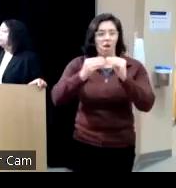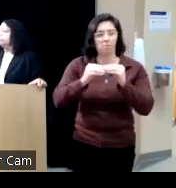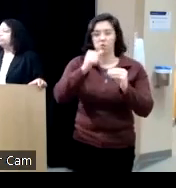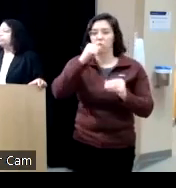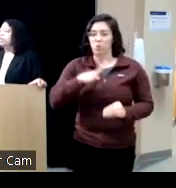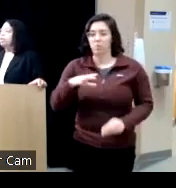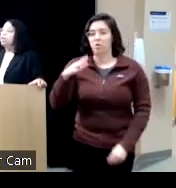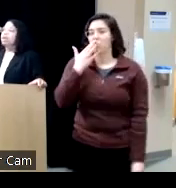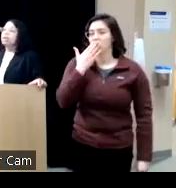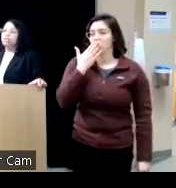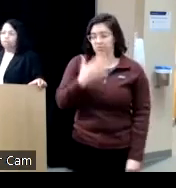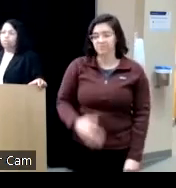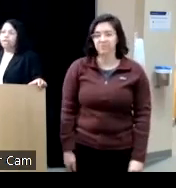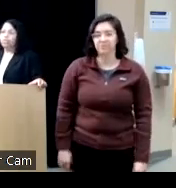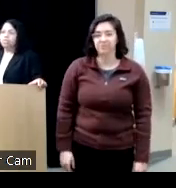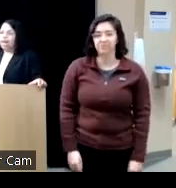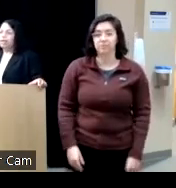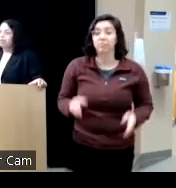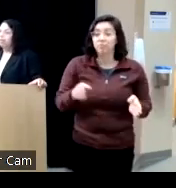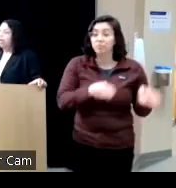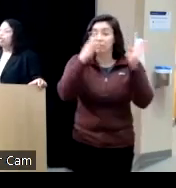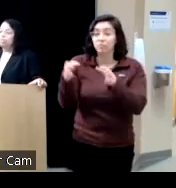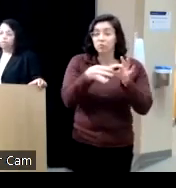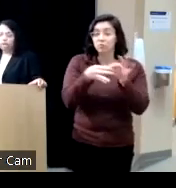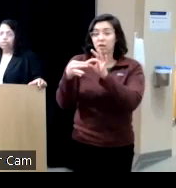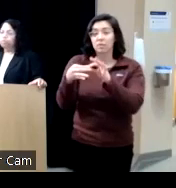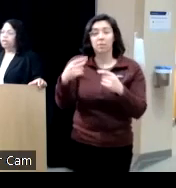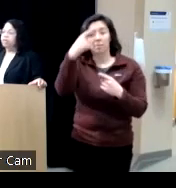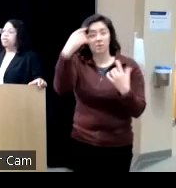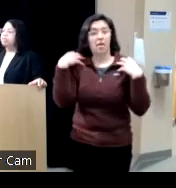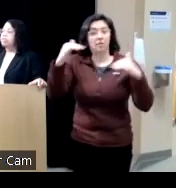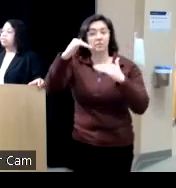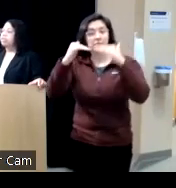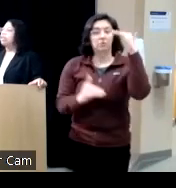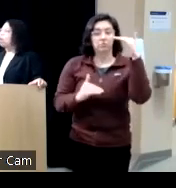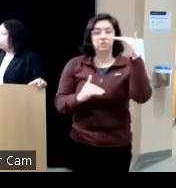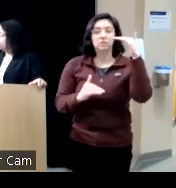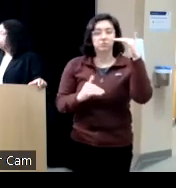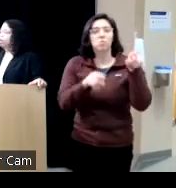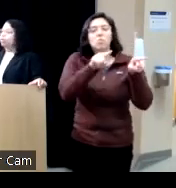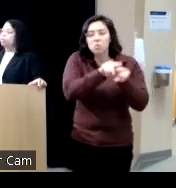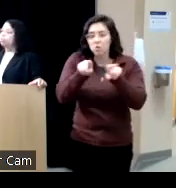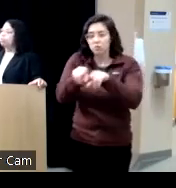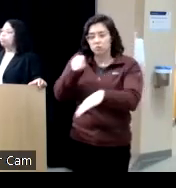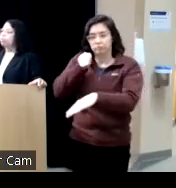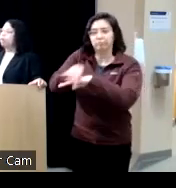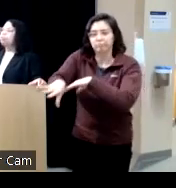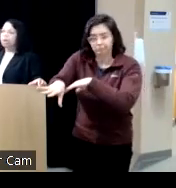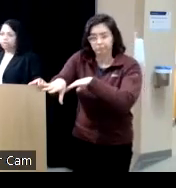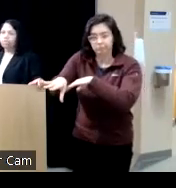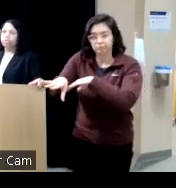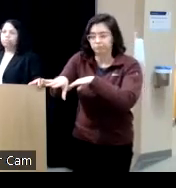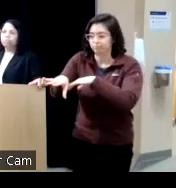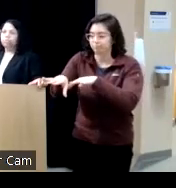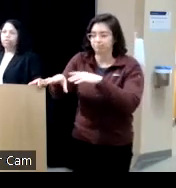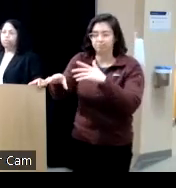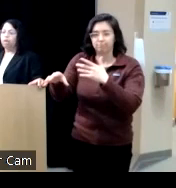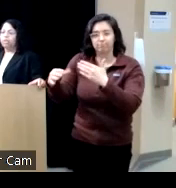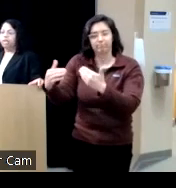color associated with that are the mental health disparities that are also burdensome for this